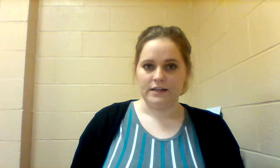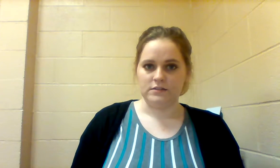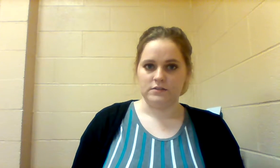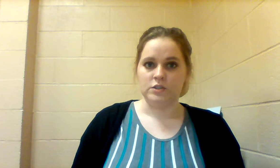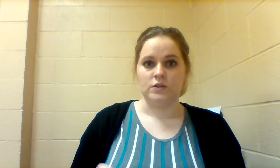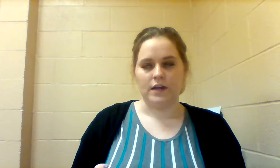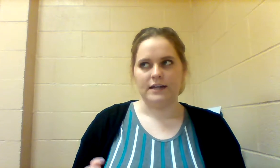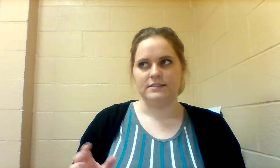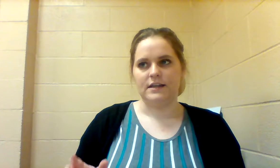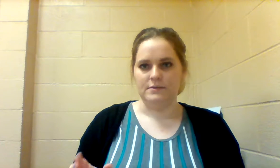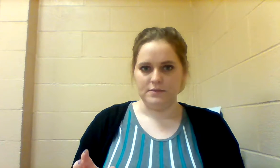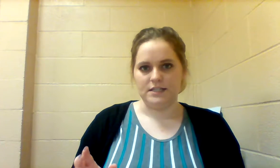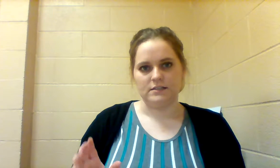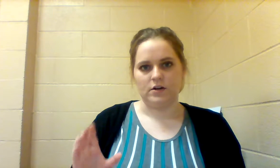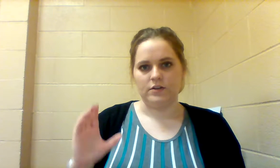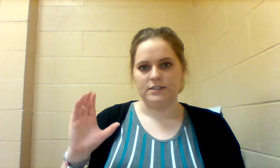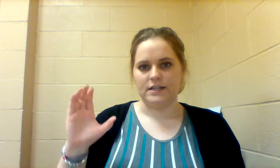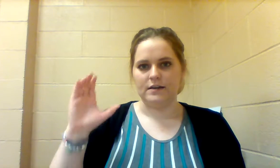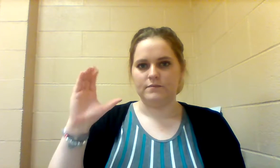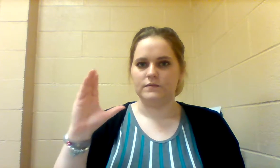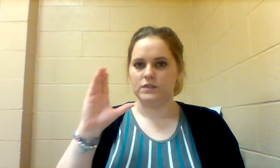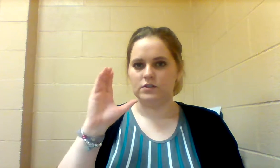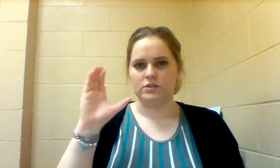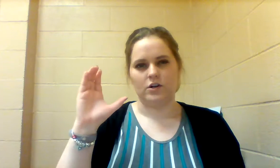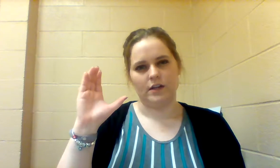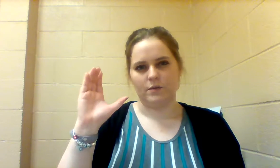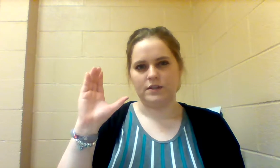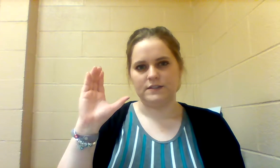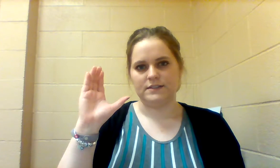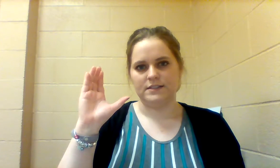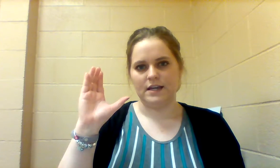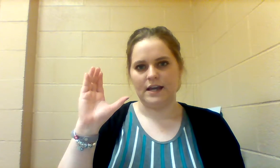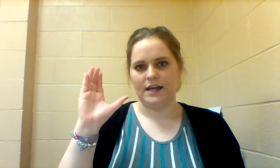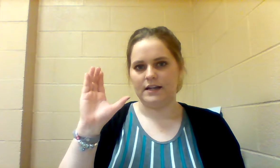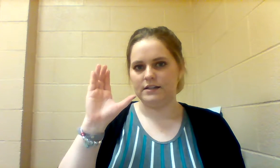GUESS so GUESS and MISS are the same so you start like with a C hand